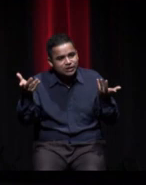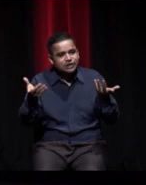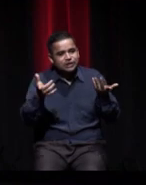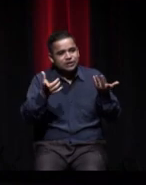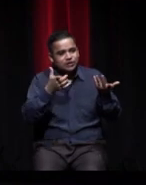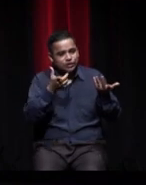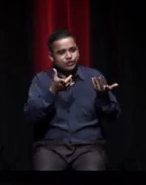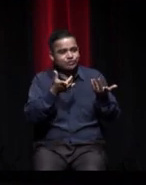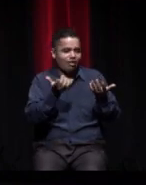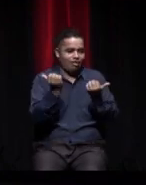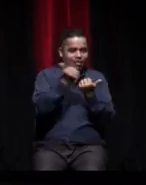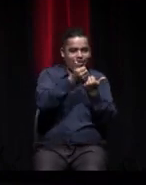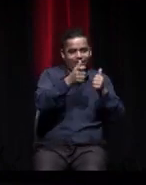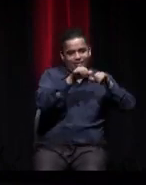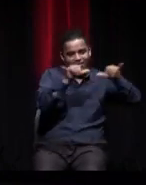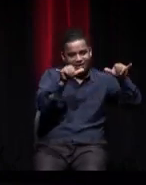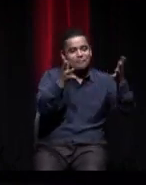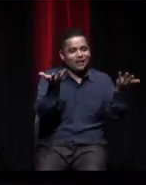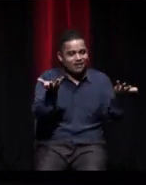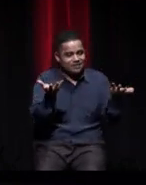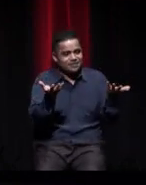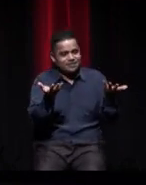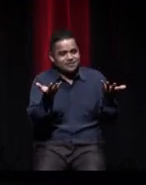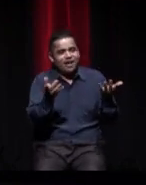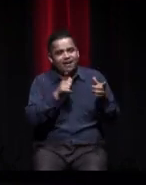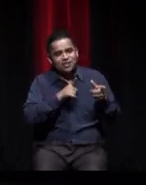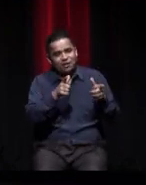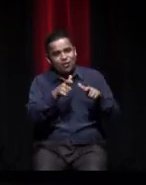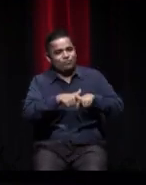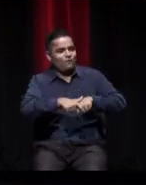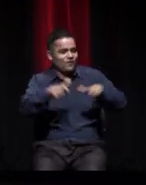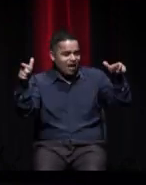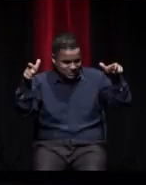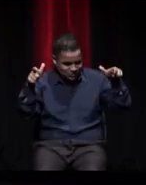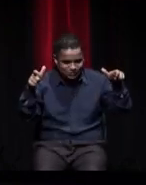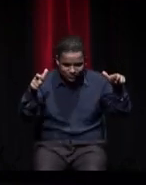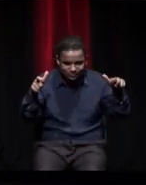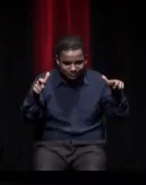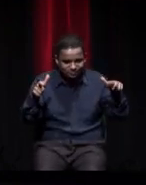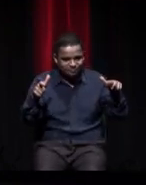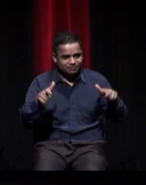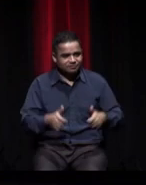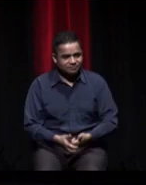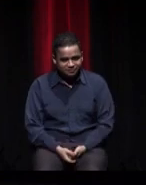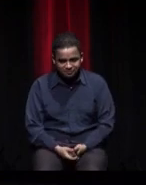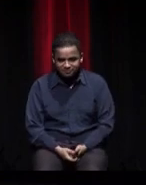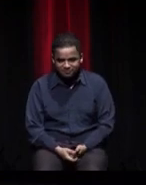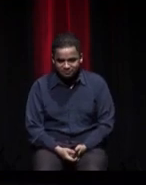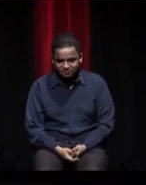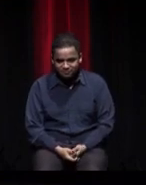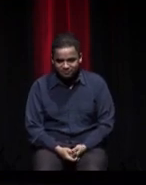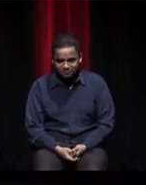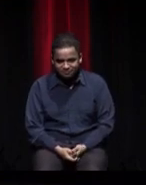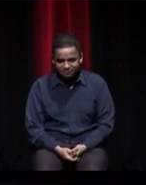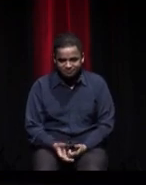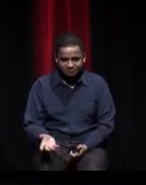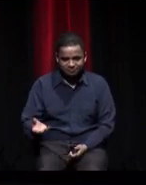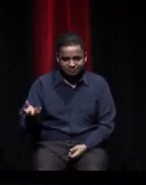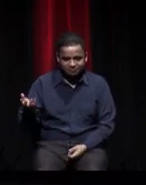It traverses a very ample arc, that goes from the enlightenment, but goes through one that's